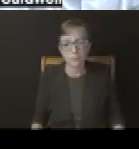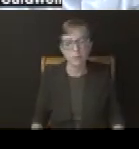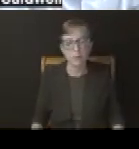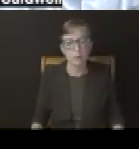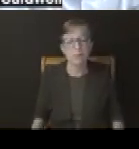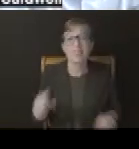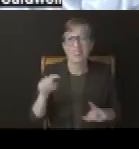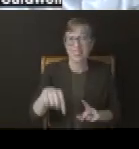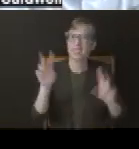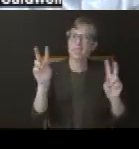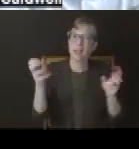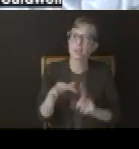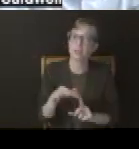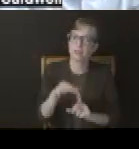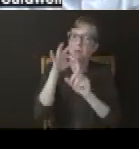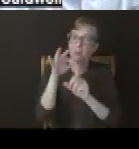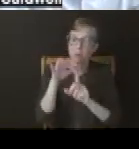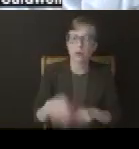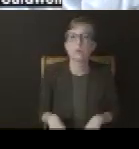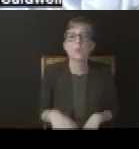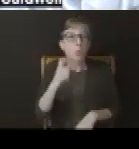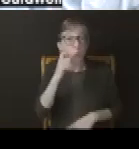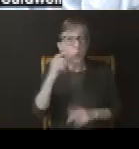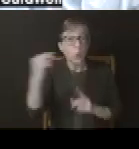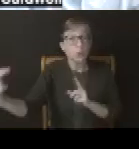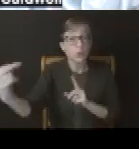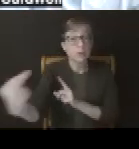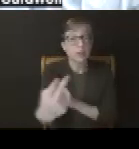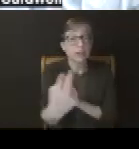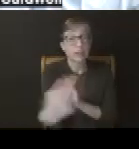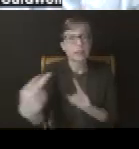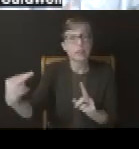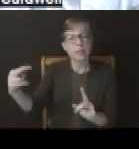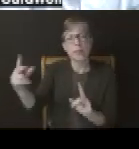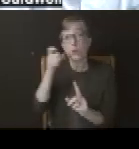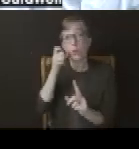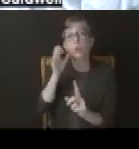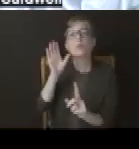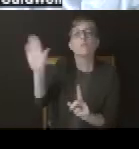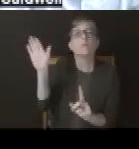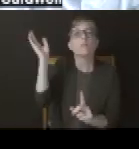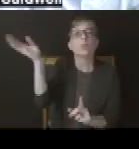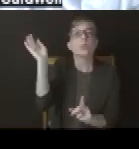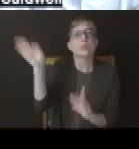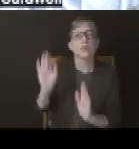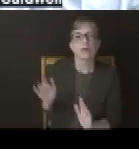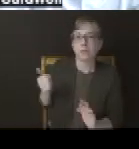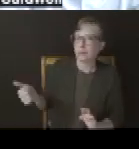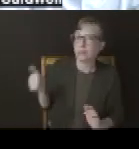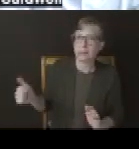the perspectives of the speakers themselves. And you should not assume that they